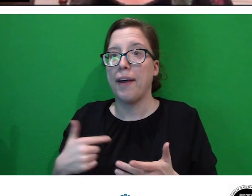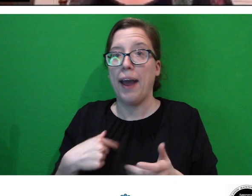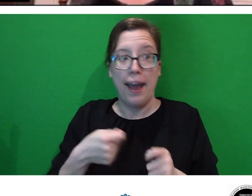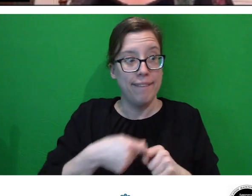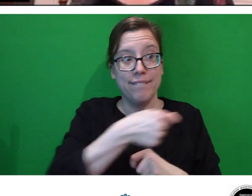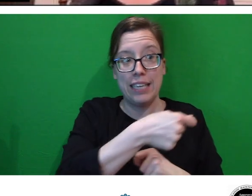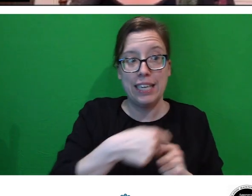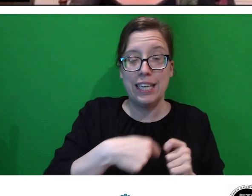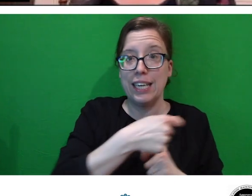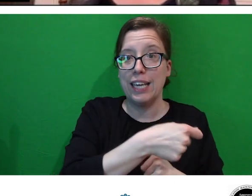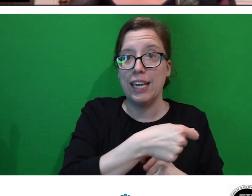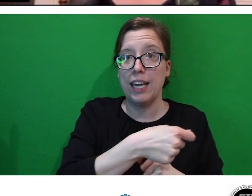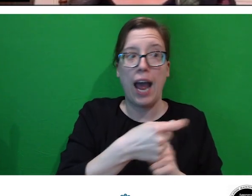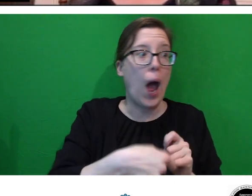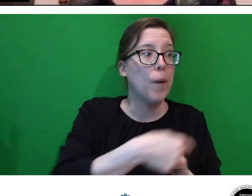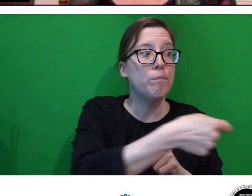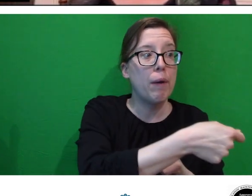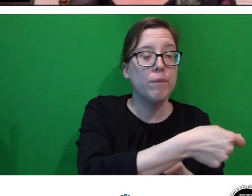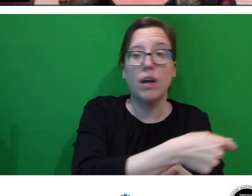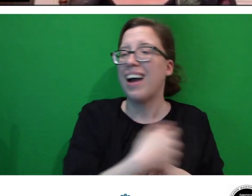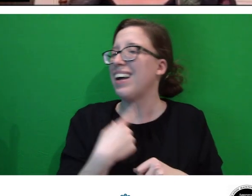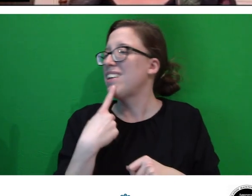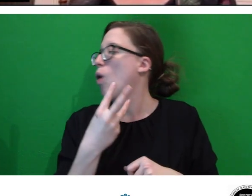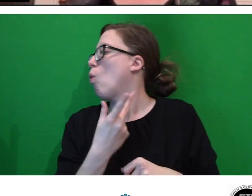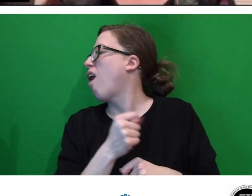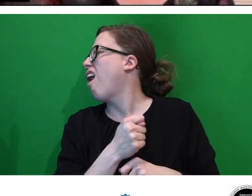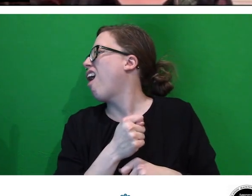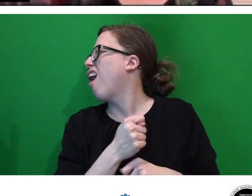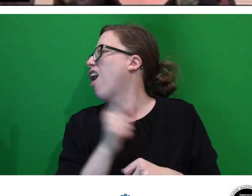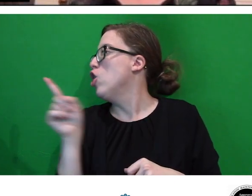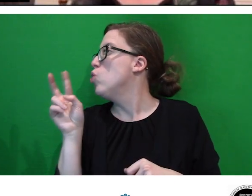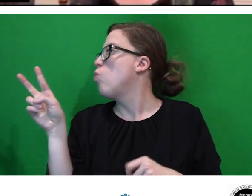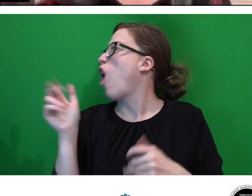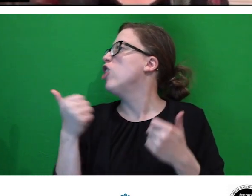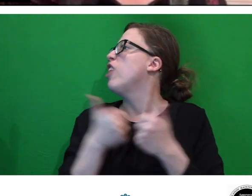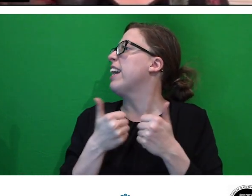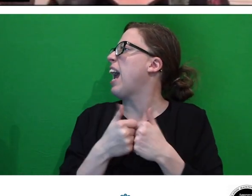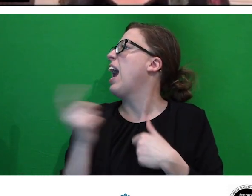to a friend or one of my...the paraeducators that work with me and she's feeding somebody.